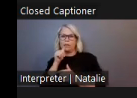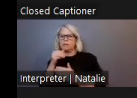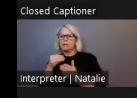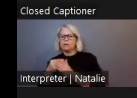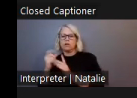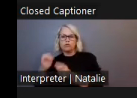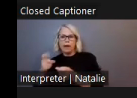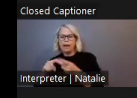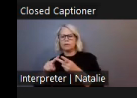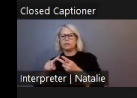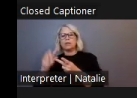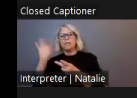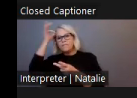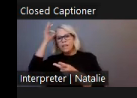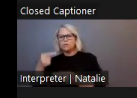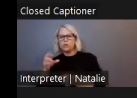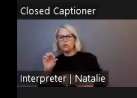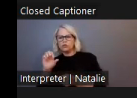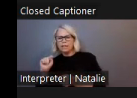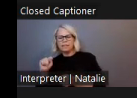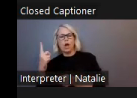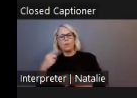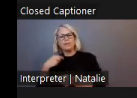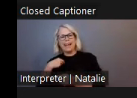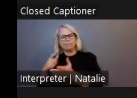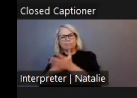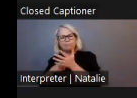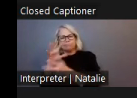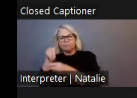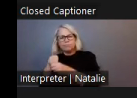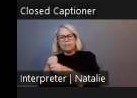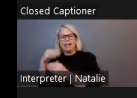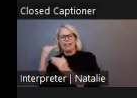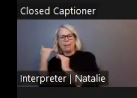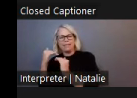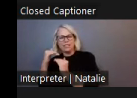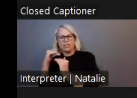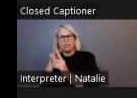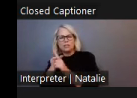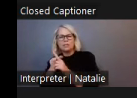Those things have always got strings attached, limitations on how you can use the money,